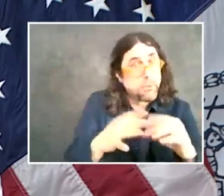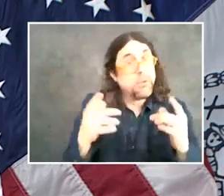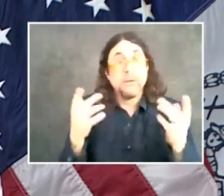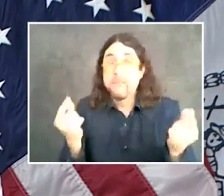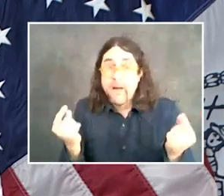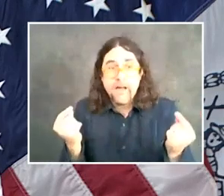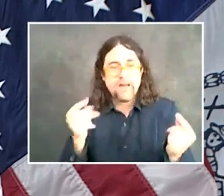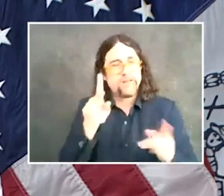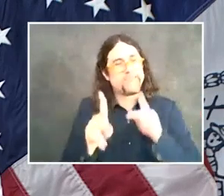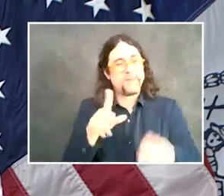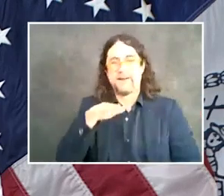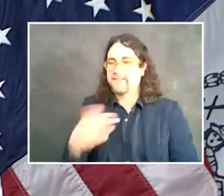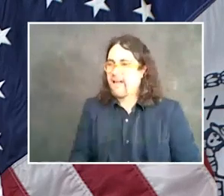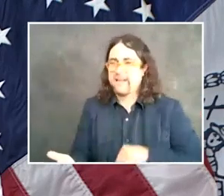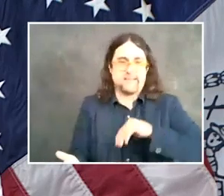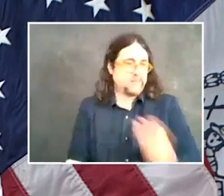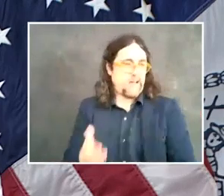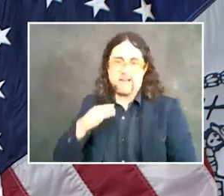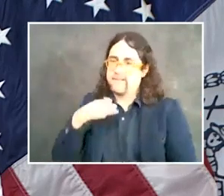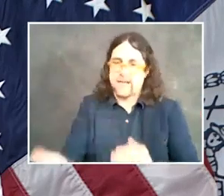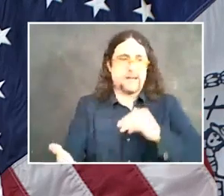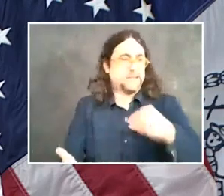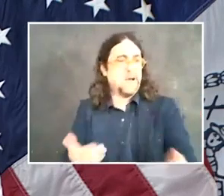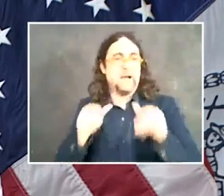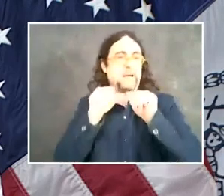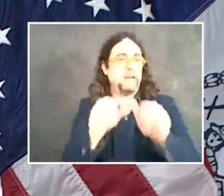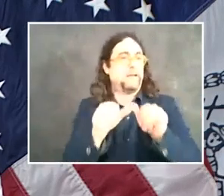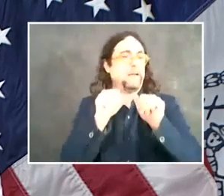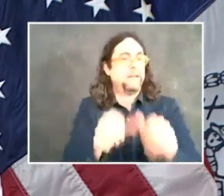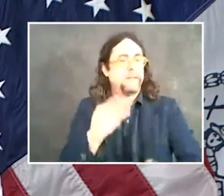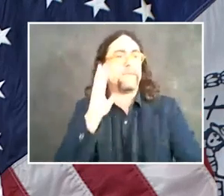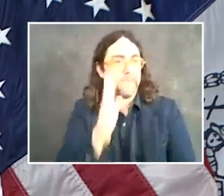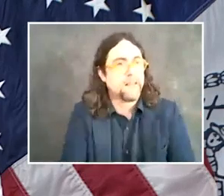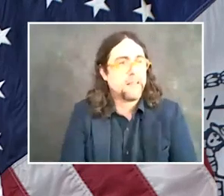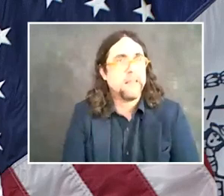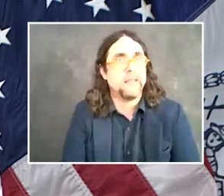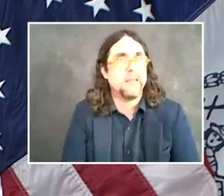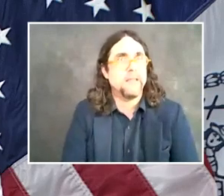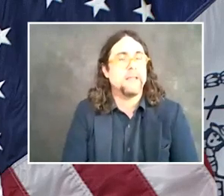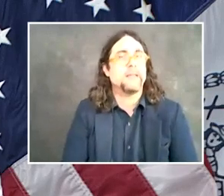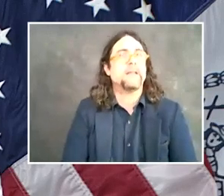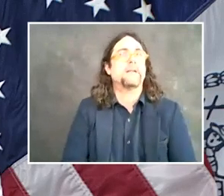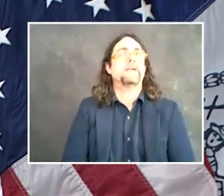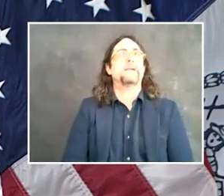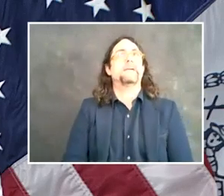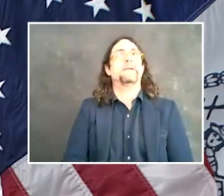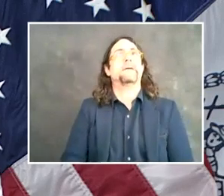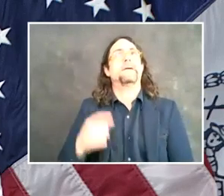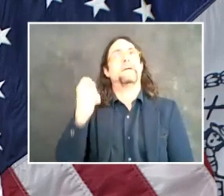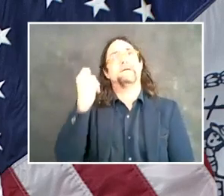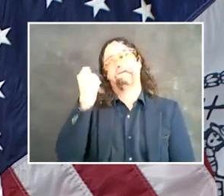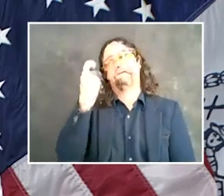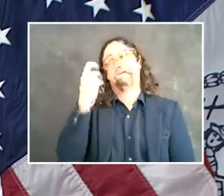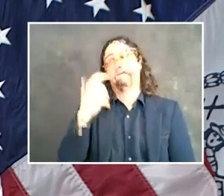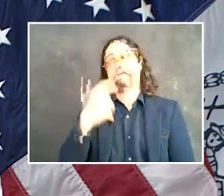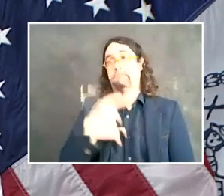SOMEHOW TO THE SIDE. I UNDERSTAND THE POWER OF WORDS, OBVIOUSLY, BUT I'M NOT